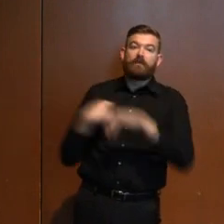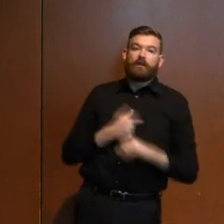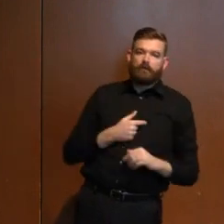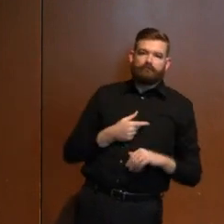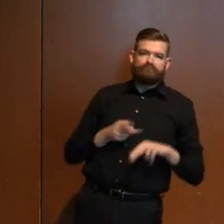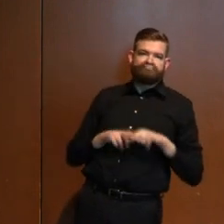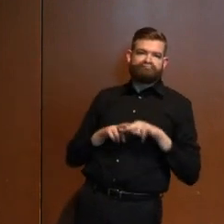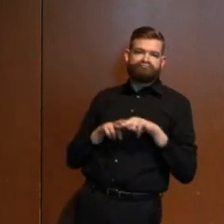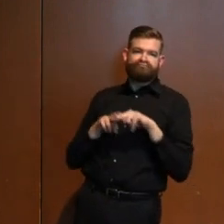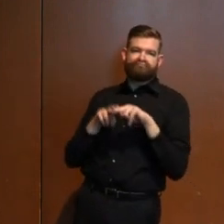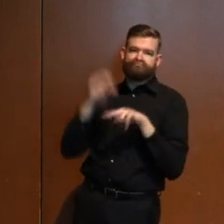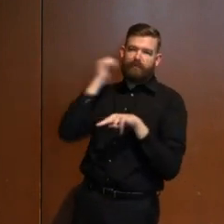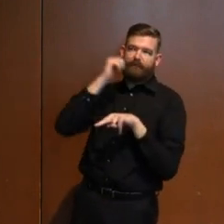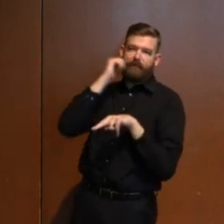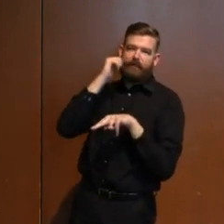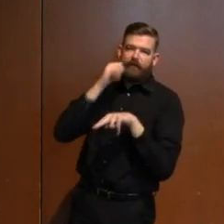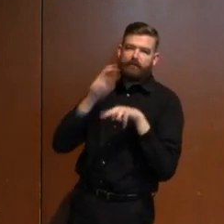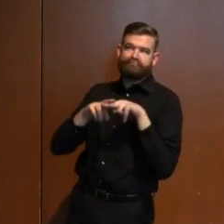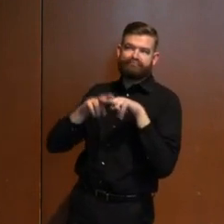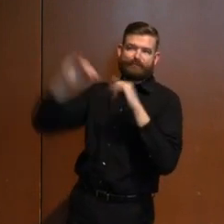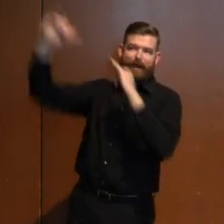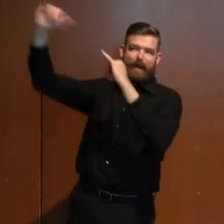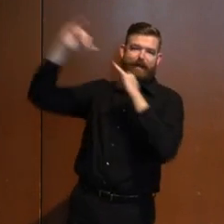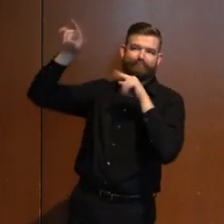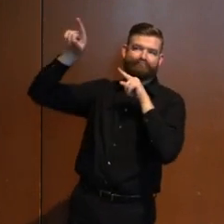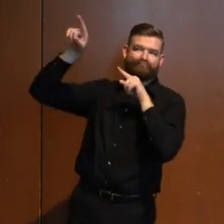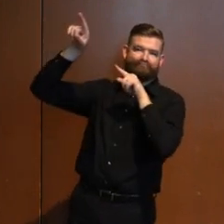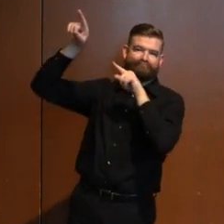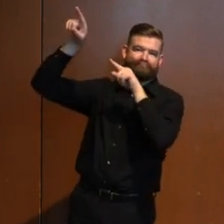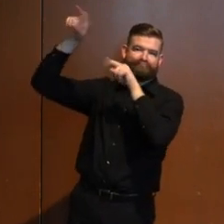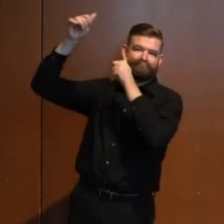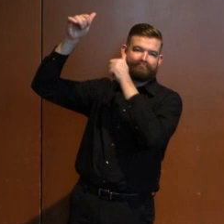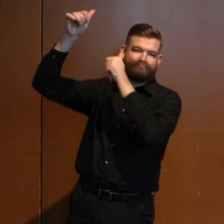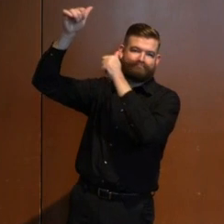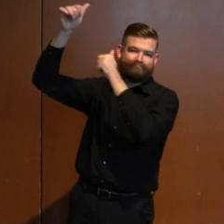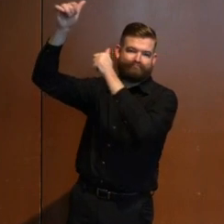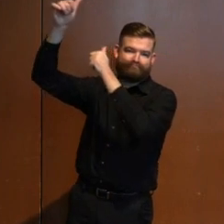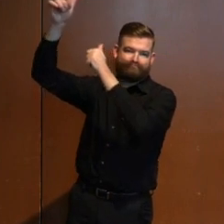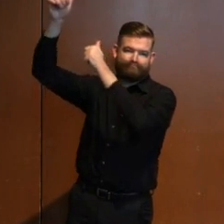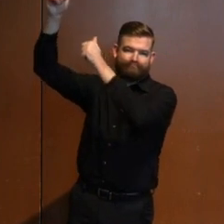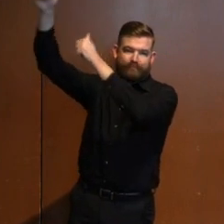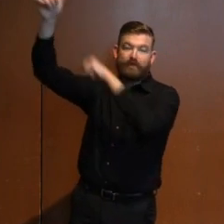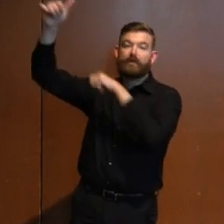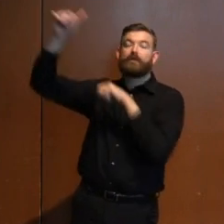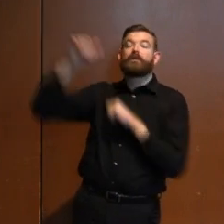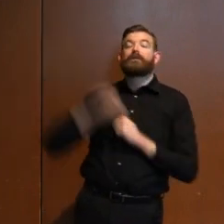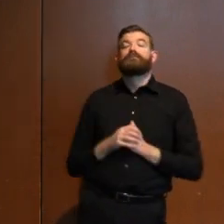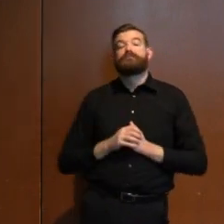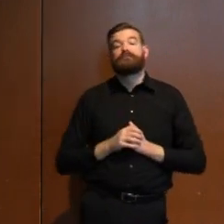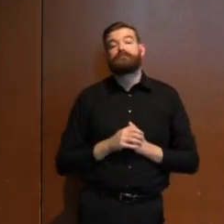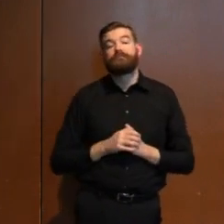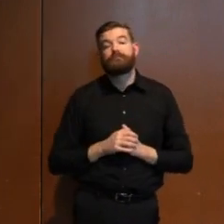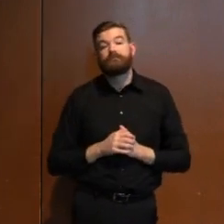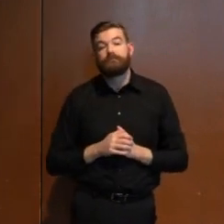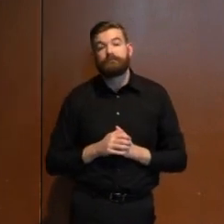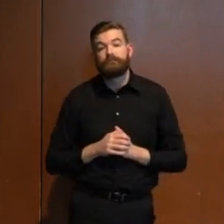ATHEY EXPECT THEIR PEAKS IN THE NEXT 14 TO 17 DAYS. OUR GROWTH RATE BASED ON THE CASES REPORTED DAILY IS SIMILAR